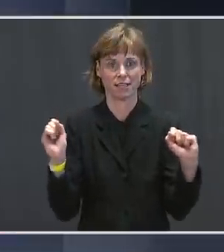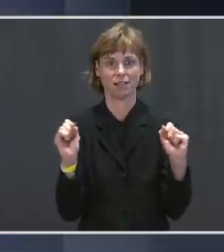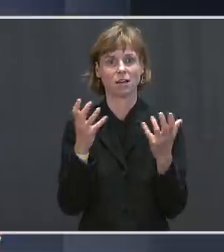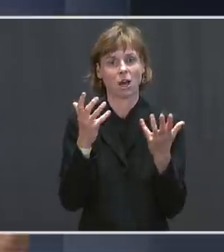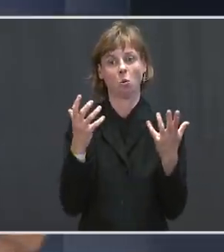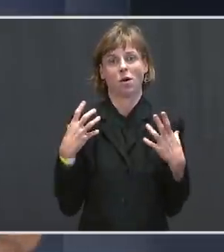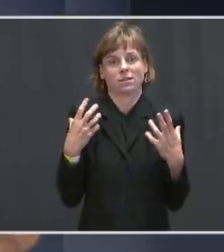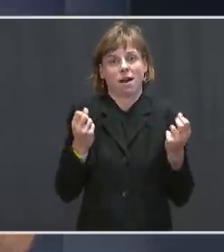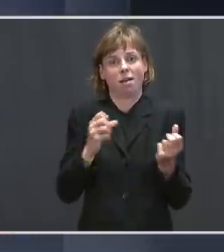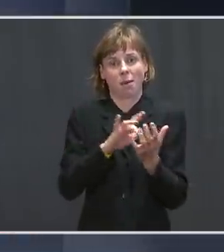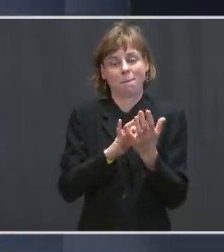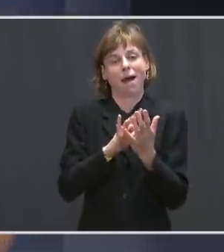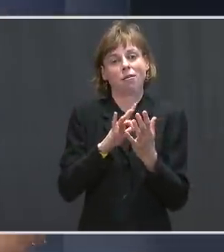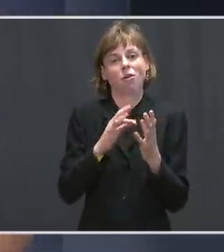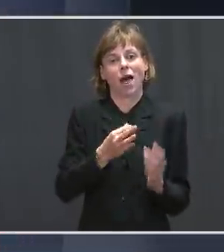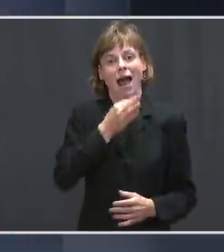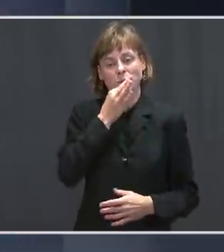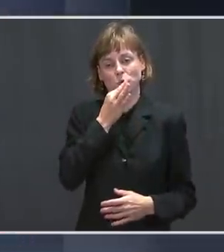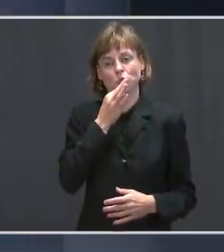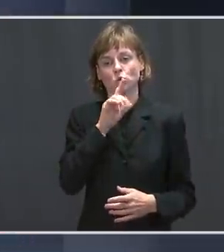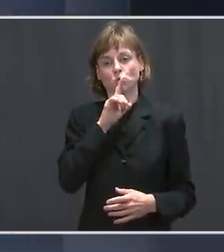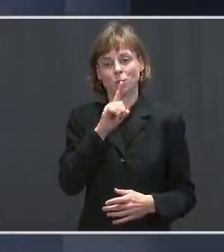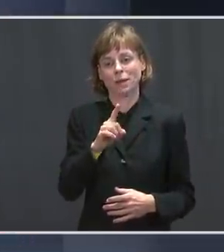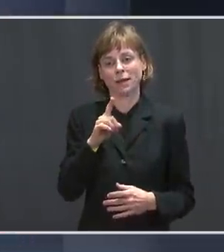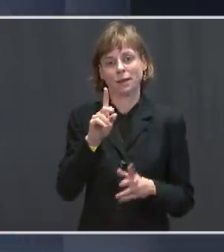to be the guides for how we should do exactly that.